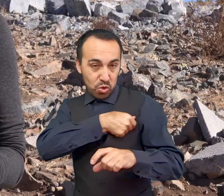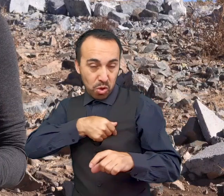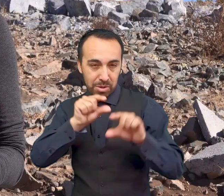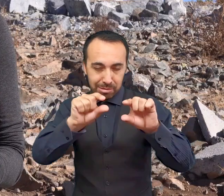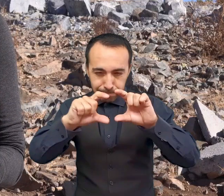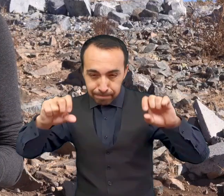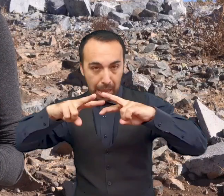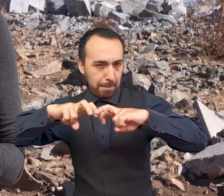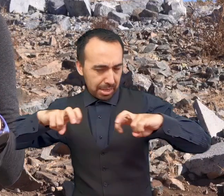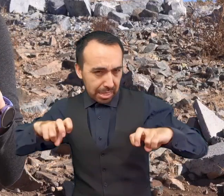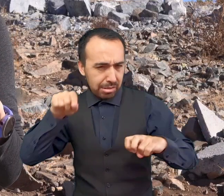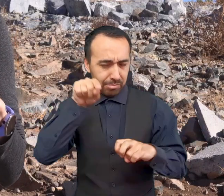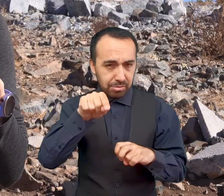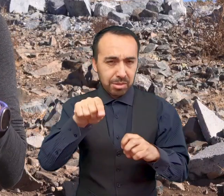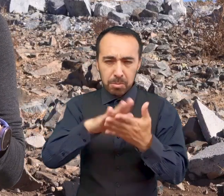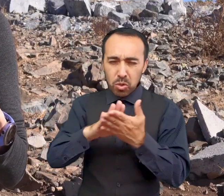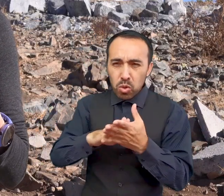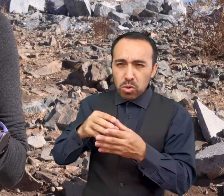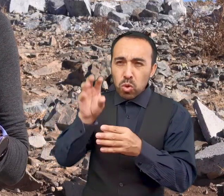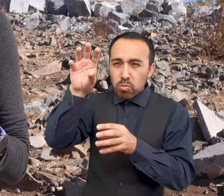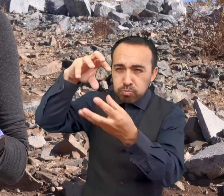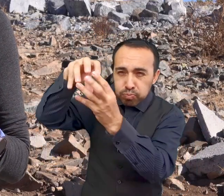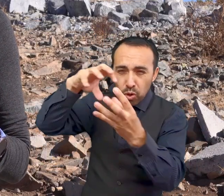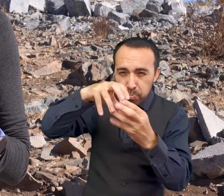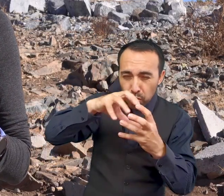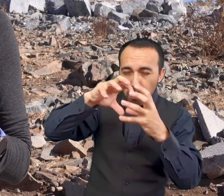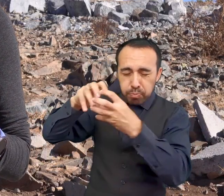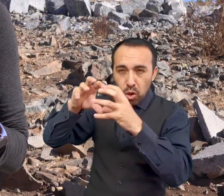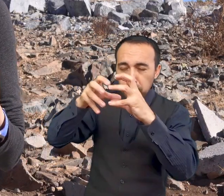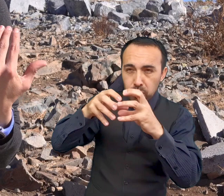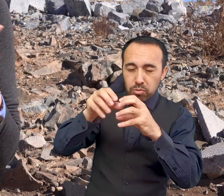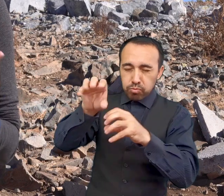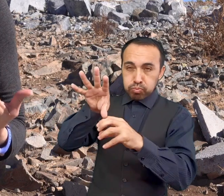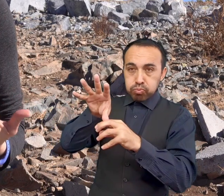in the universe. Although this process takes billions of years measured